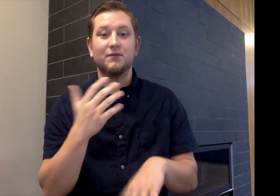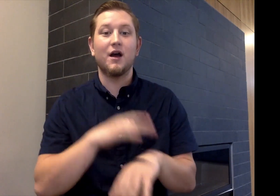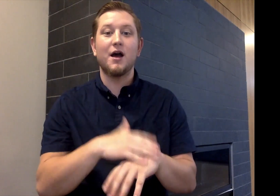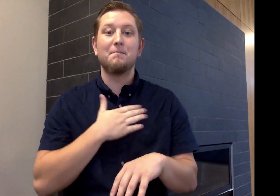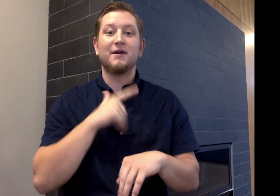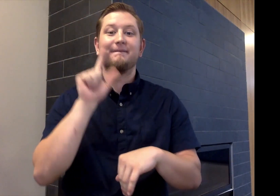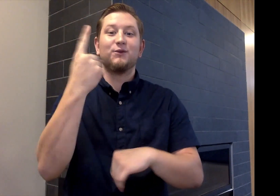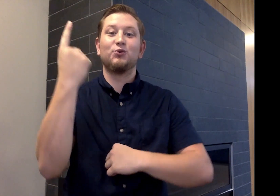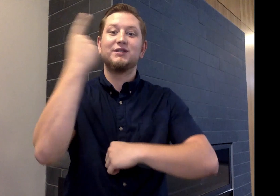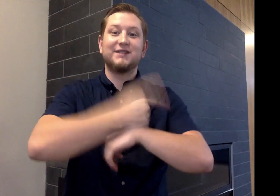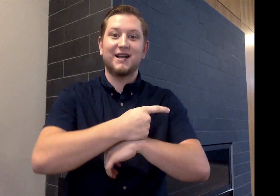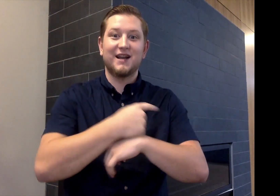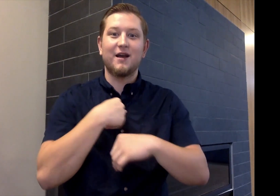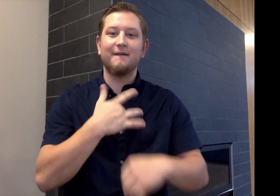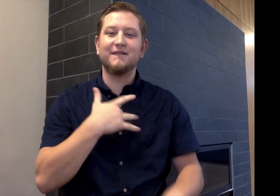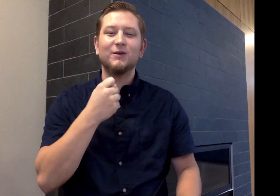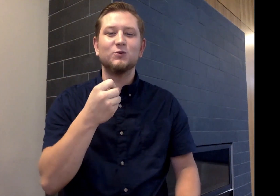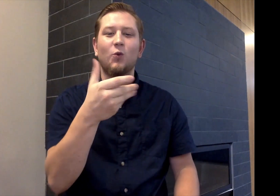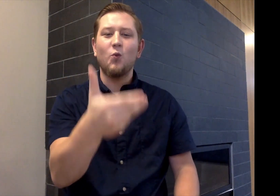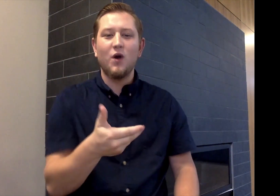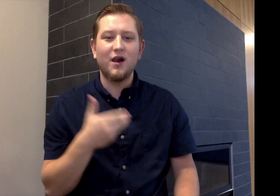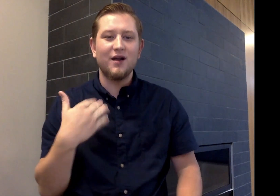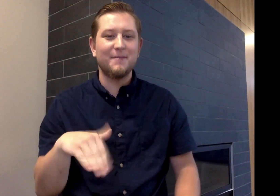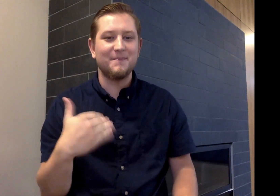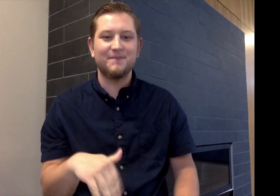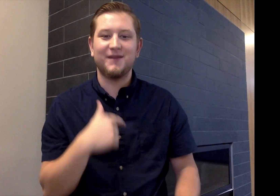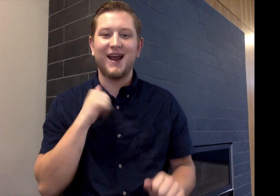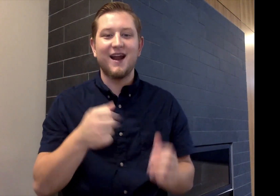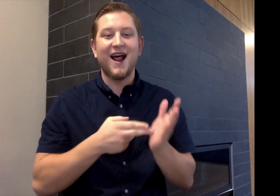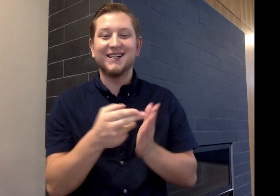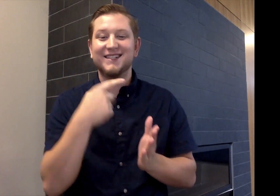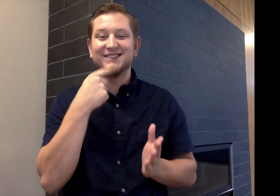They went ahead and placed me into Metro Deaf School and even on my very first day,